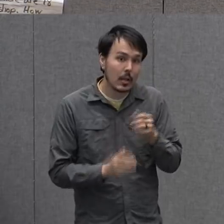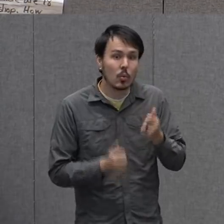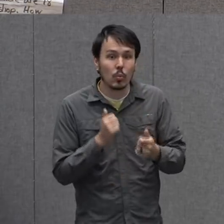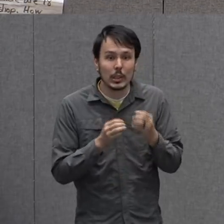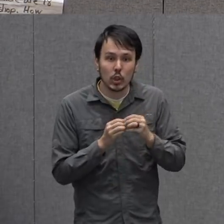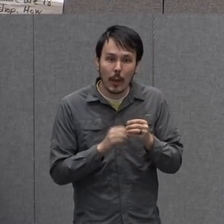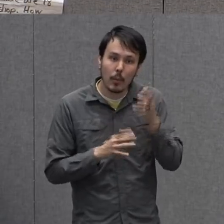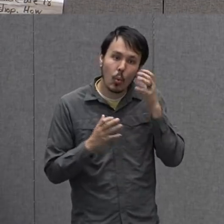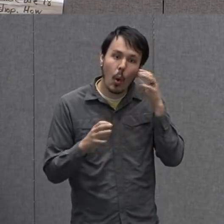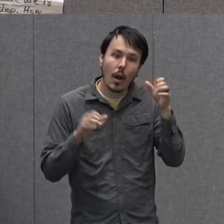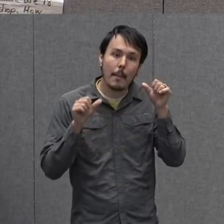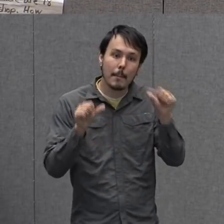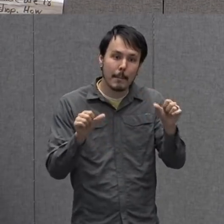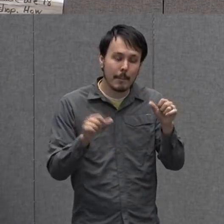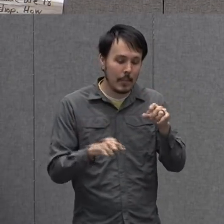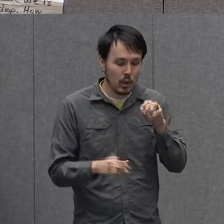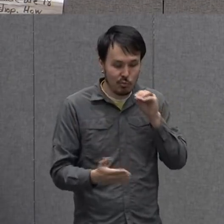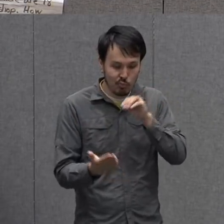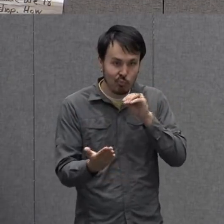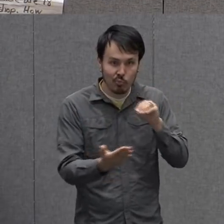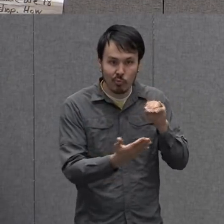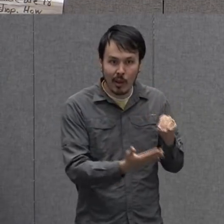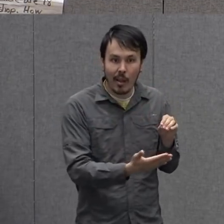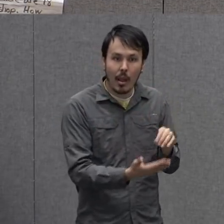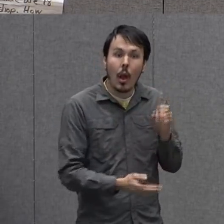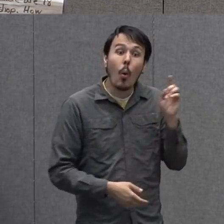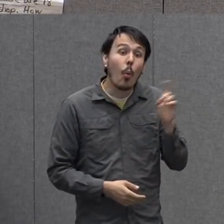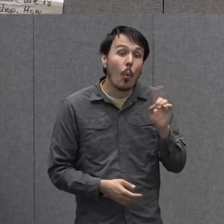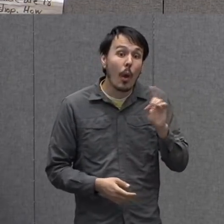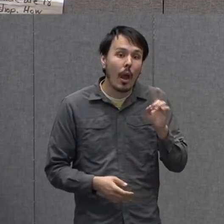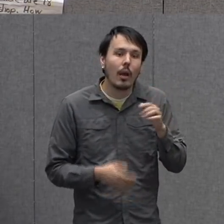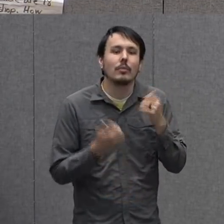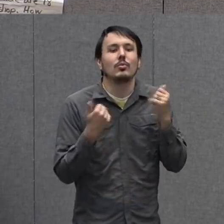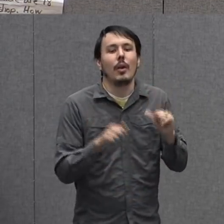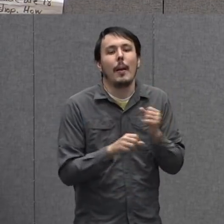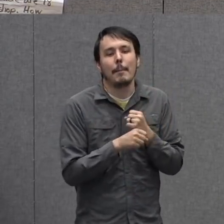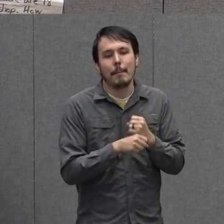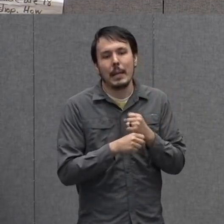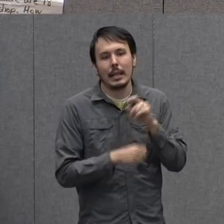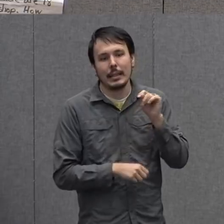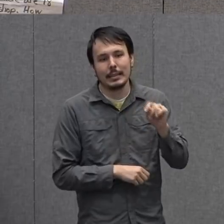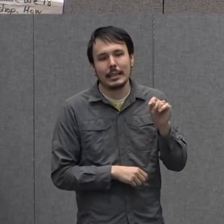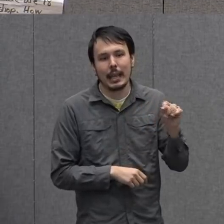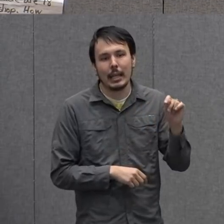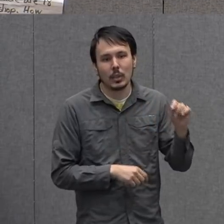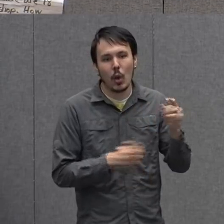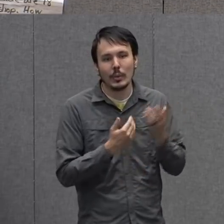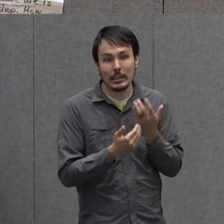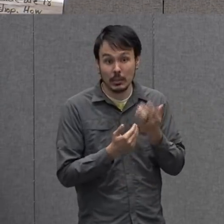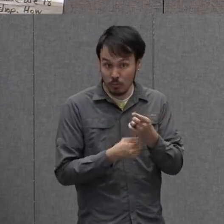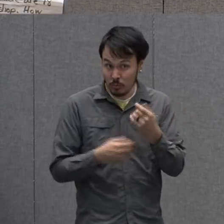wanna put and where to help us try and make that tic-tac-toe as easy as possible. Do you got the directions?